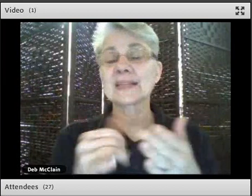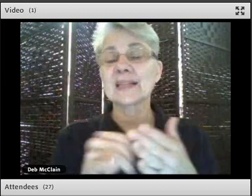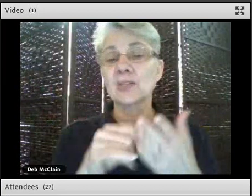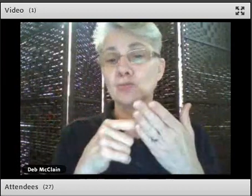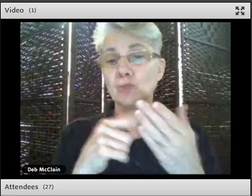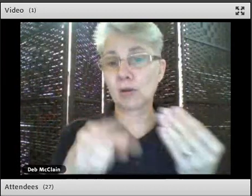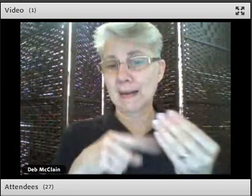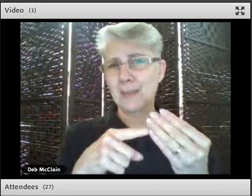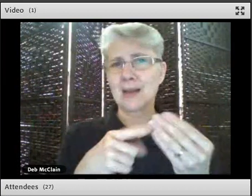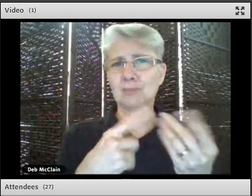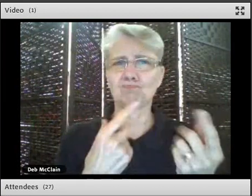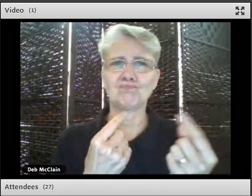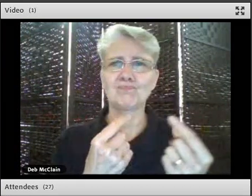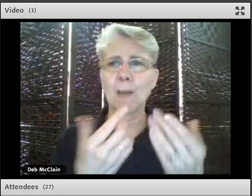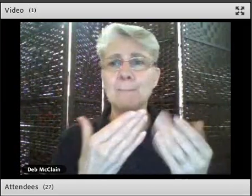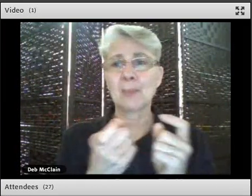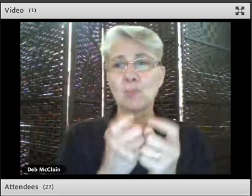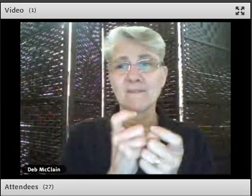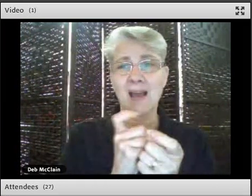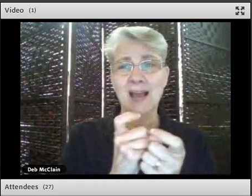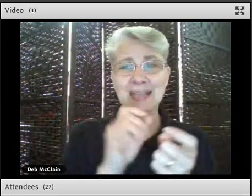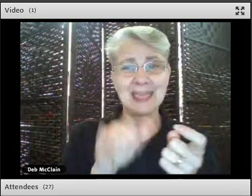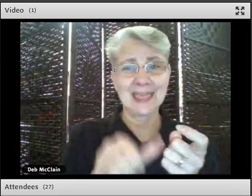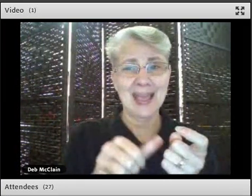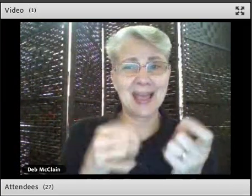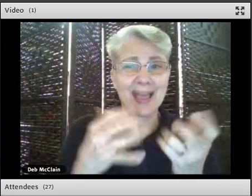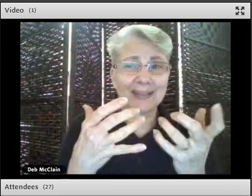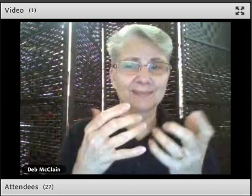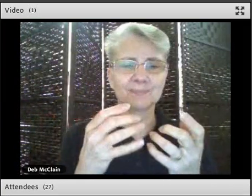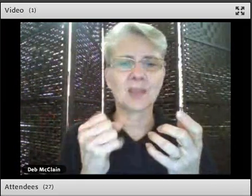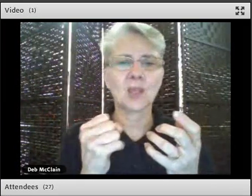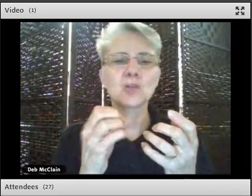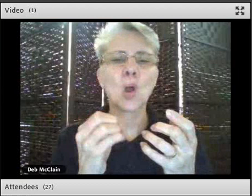But if you see this, it's not... It looks a little wacky,